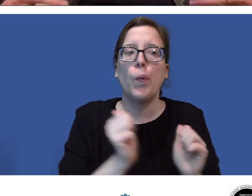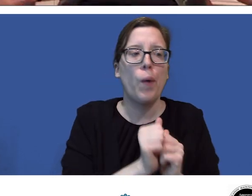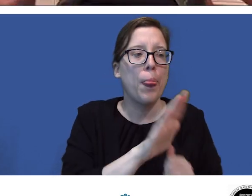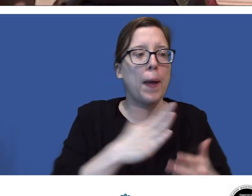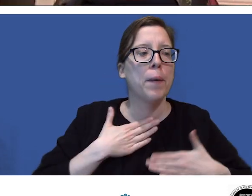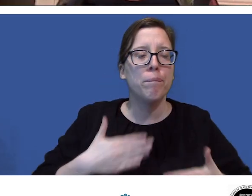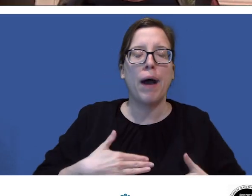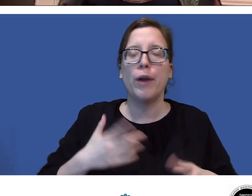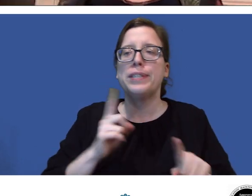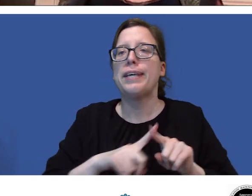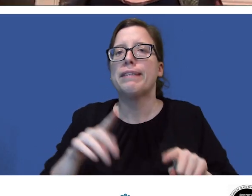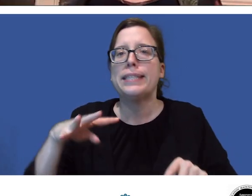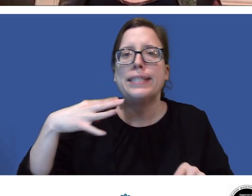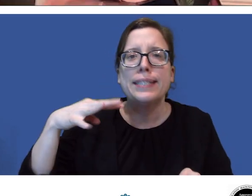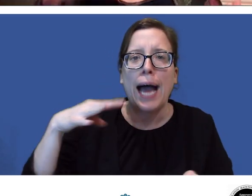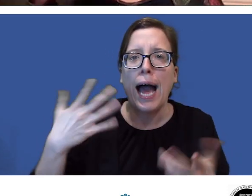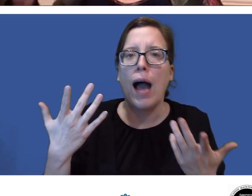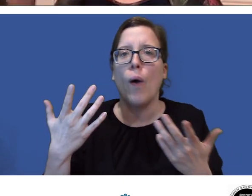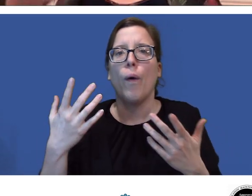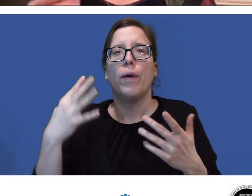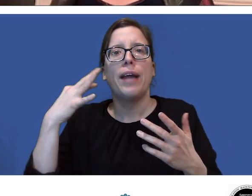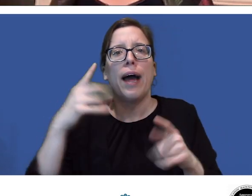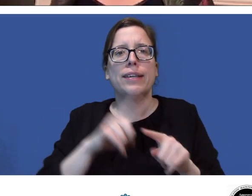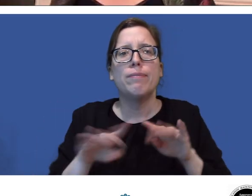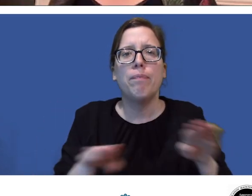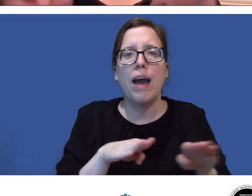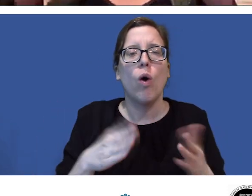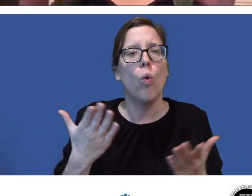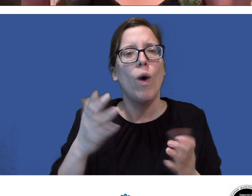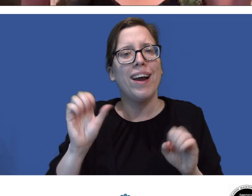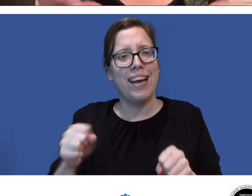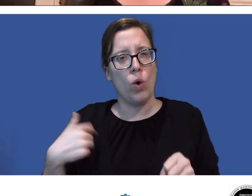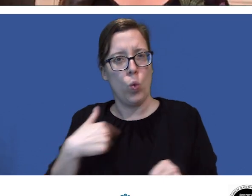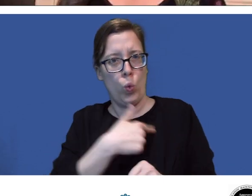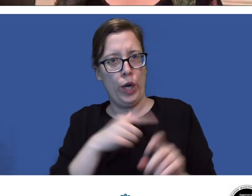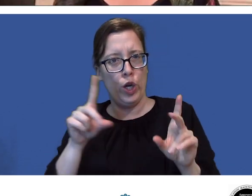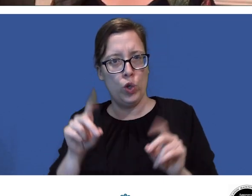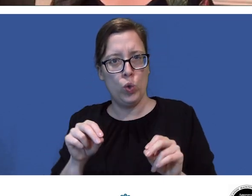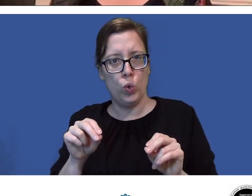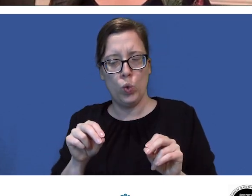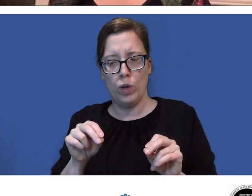communicate with their bodies and goofy sounds and their "behaviors". What...what could